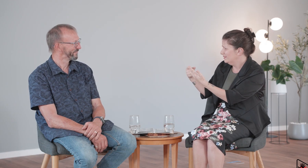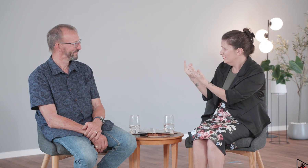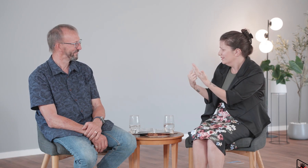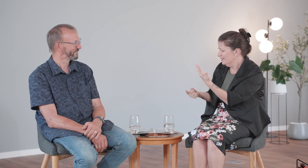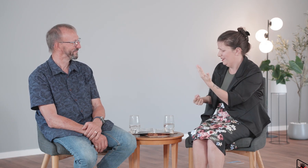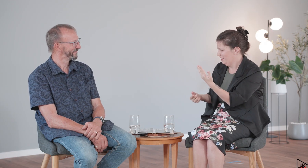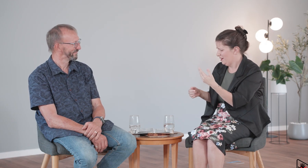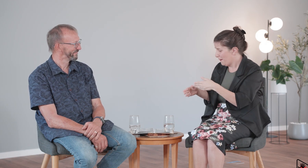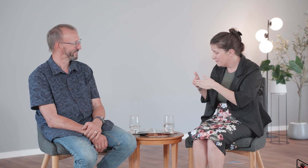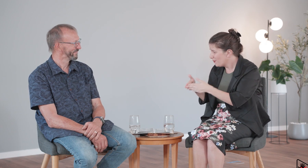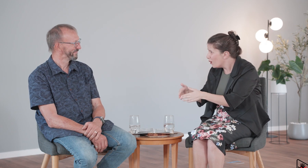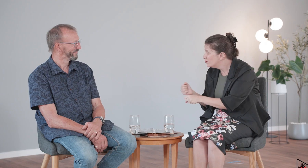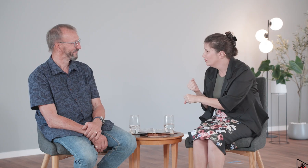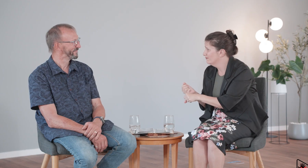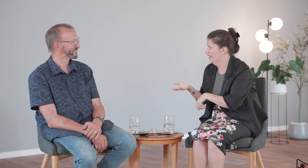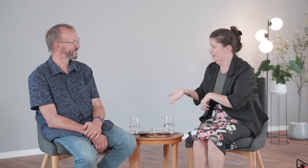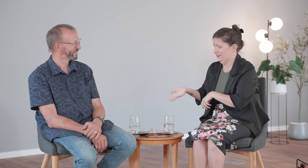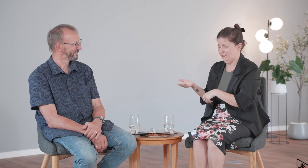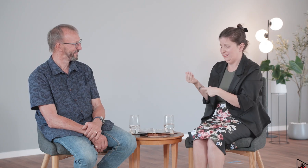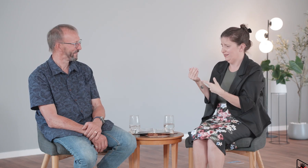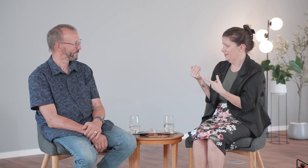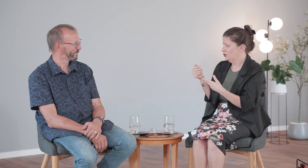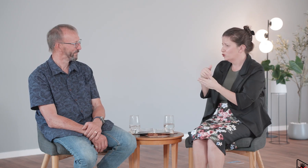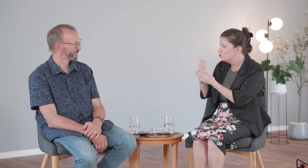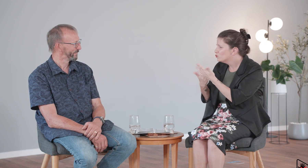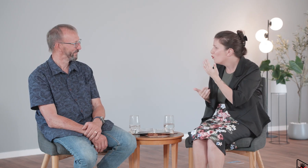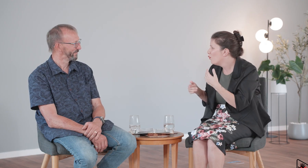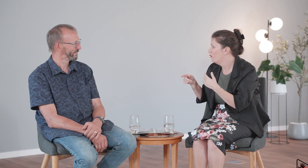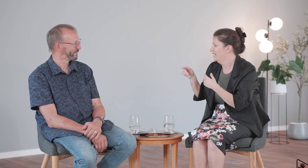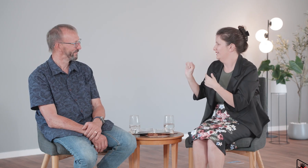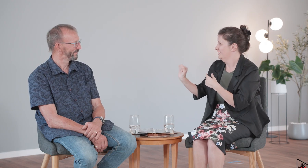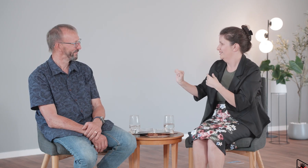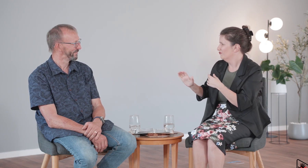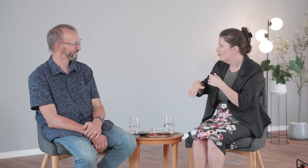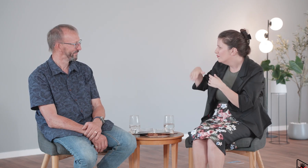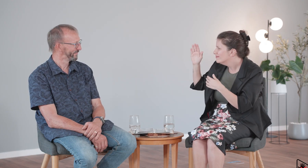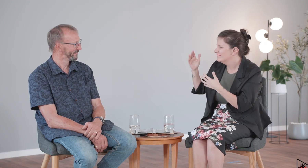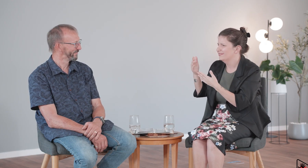your skills, boat building, your lovely stories of your upbringing